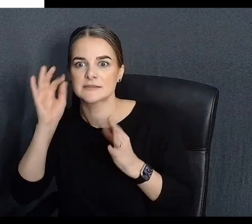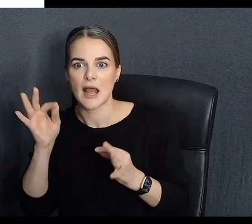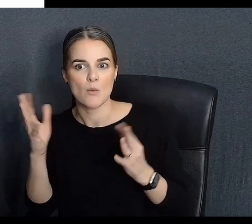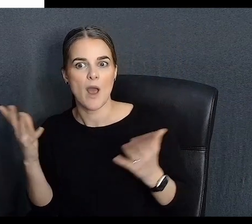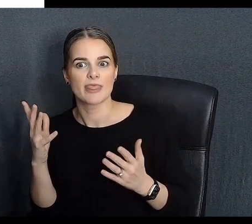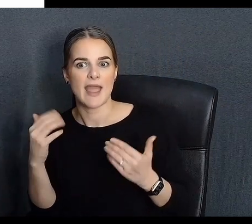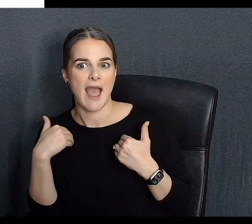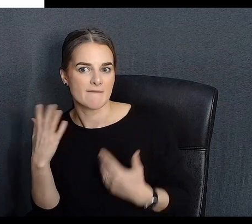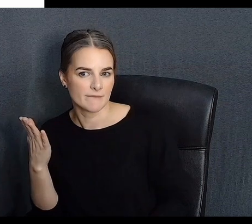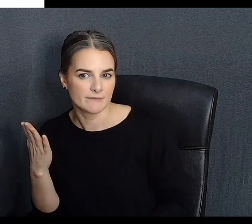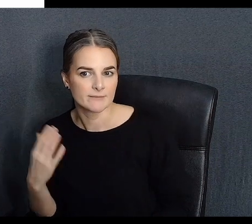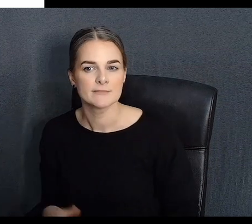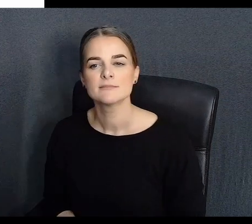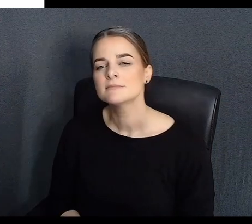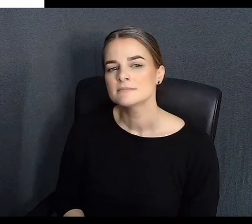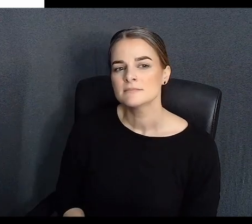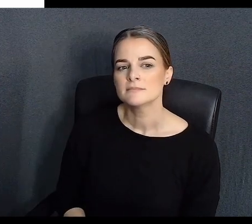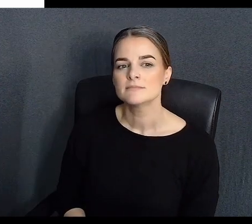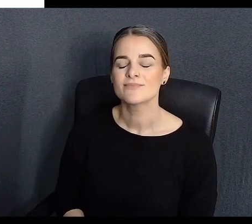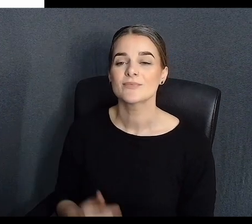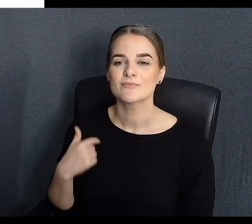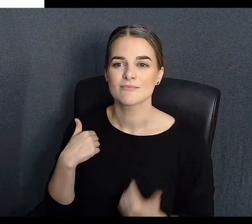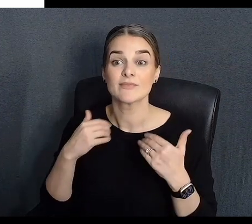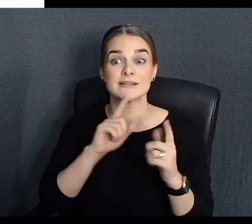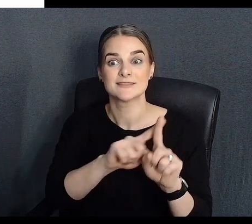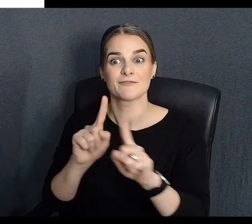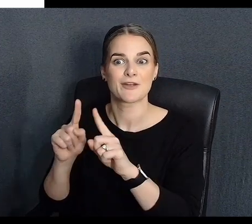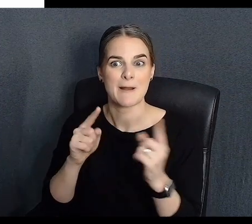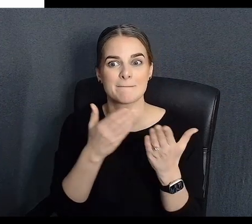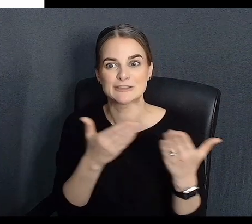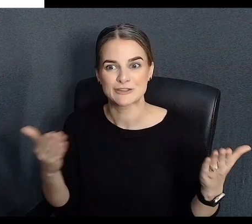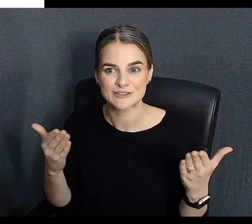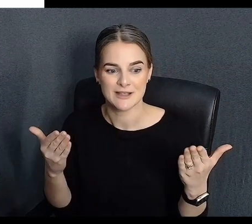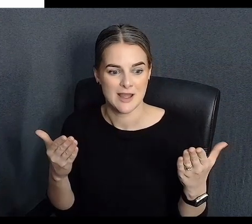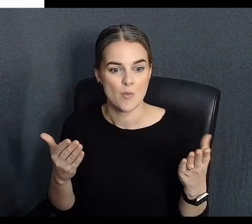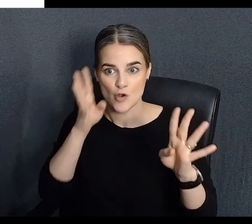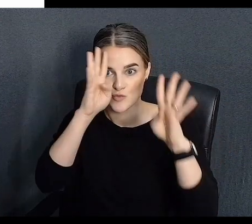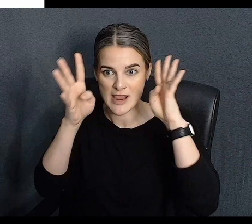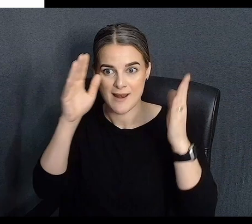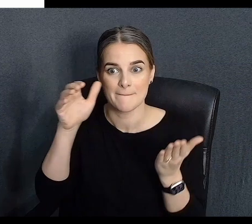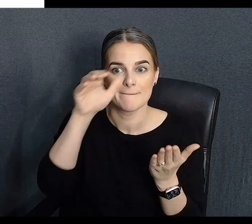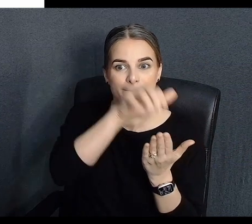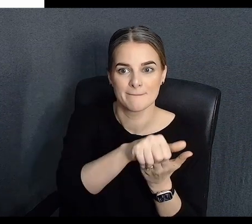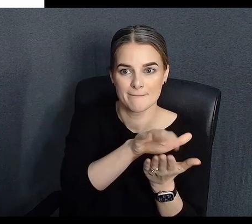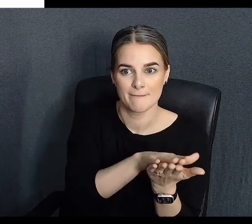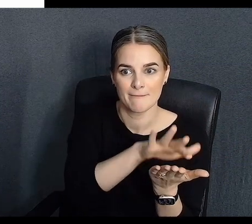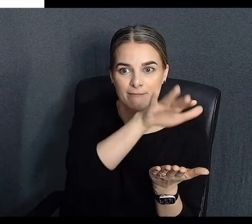because we're going to create a packet that we're going to submit to that device vendor, the person selling the AAC device.